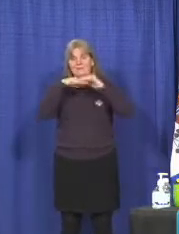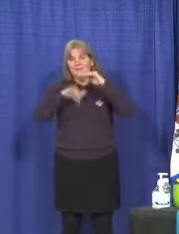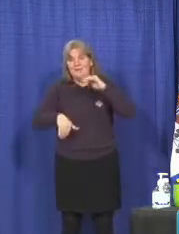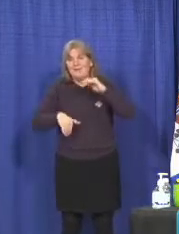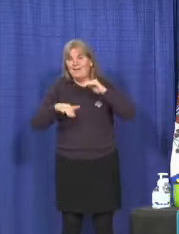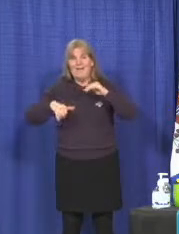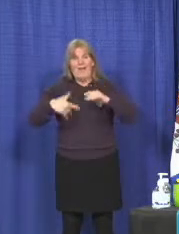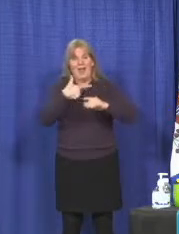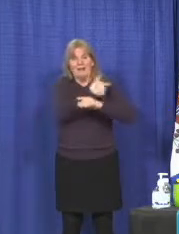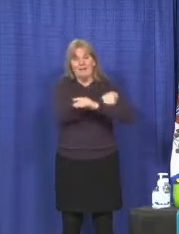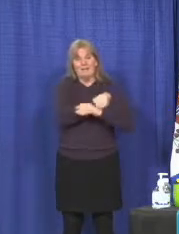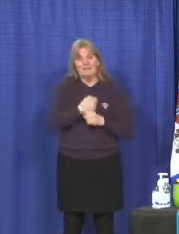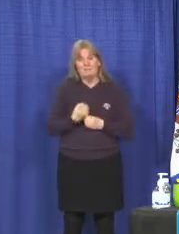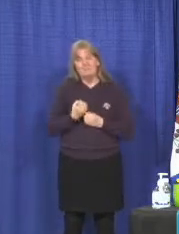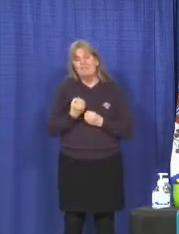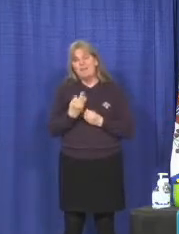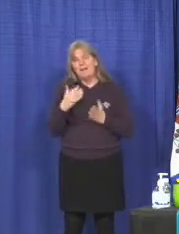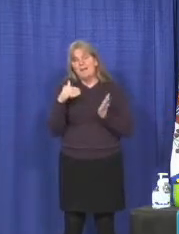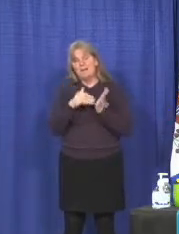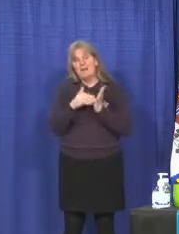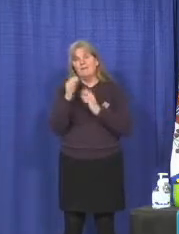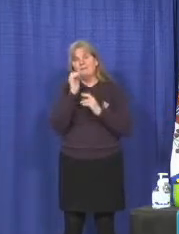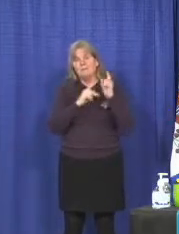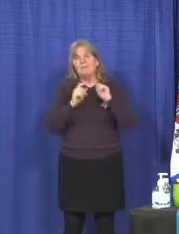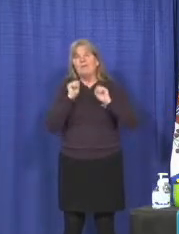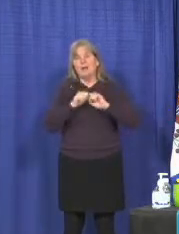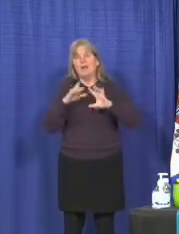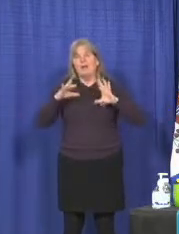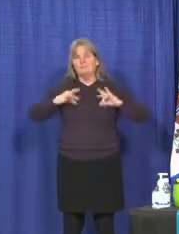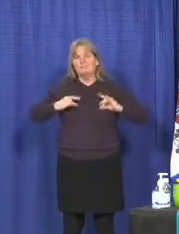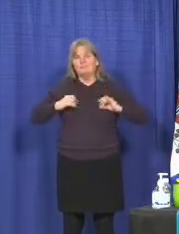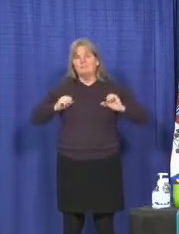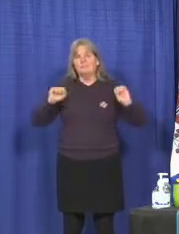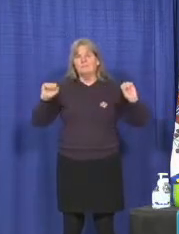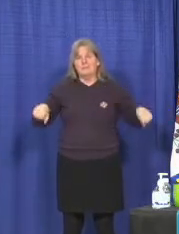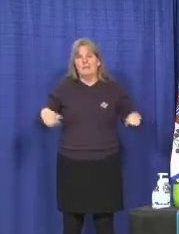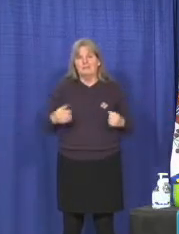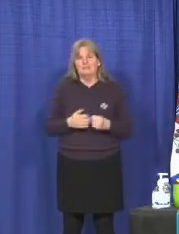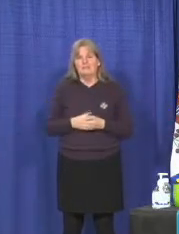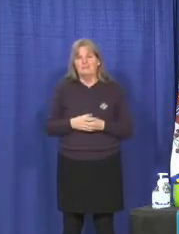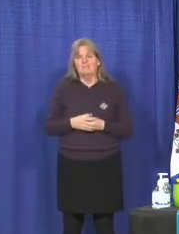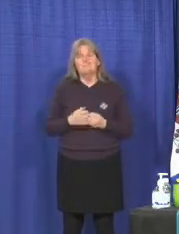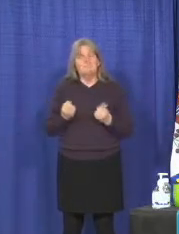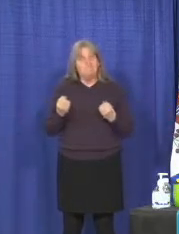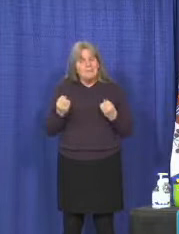age 18 which means thousands of people are still susceptible.